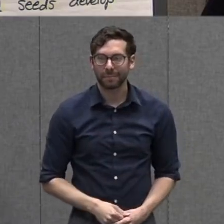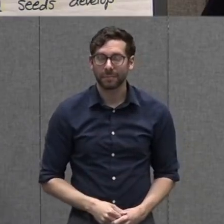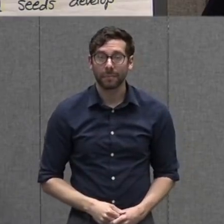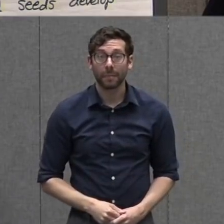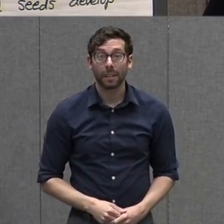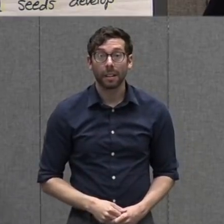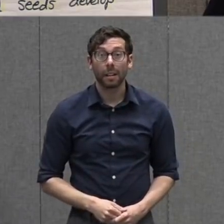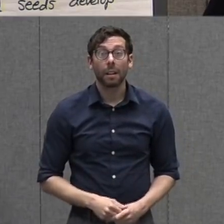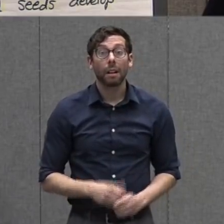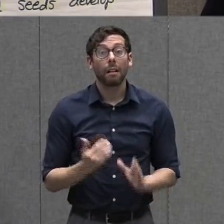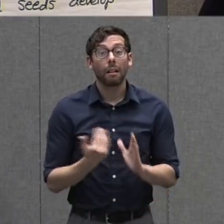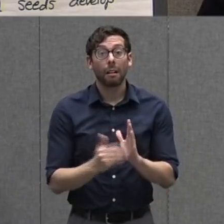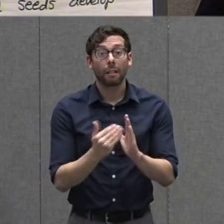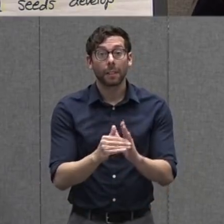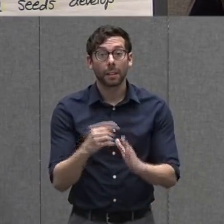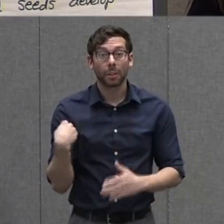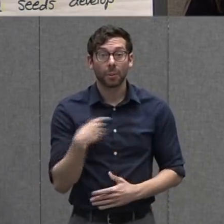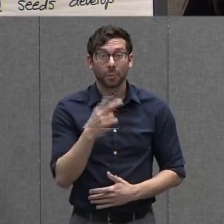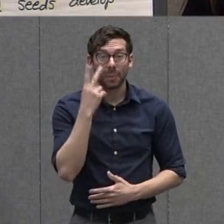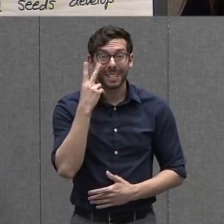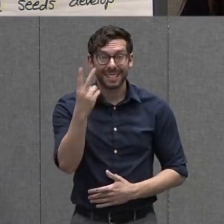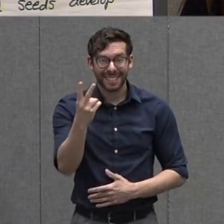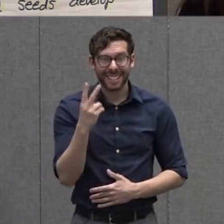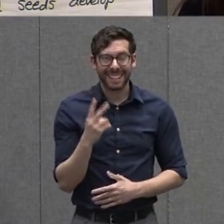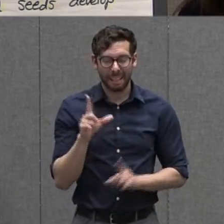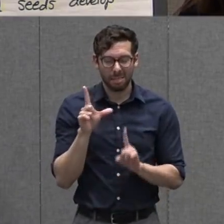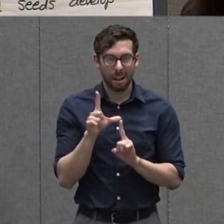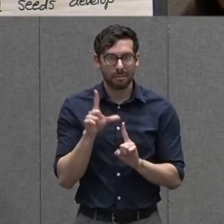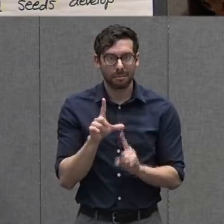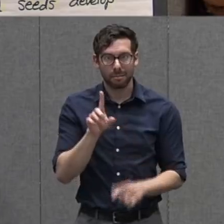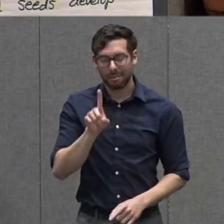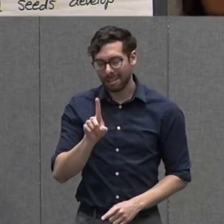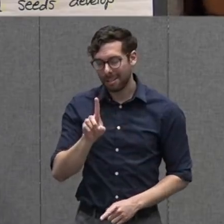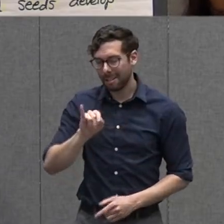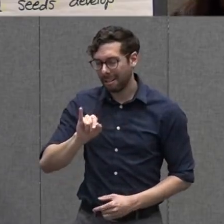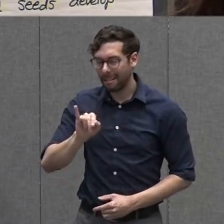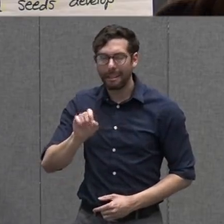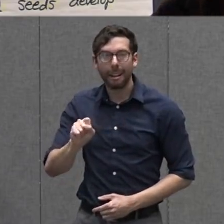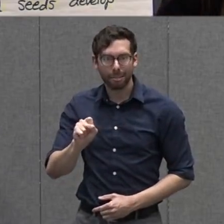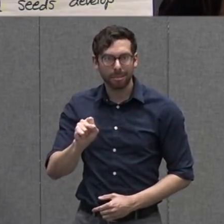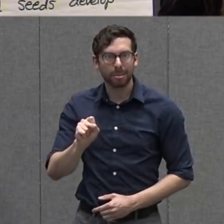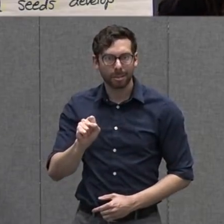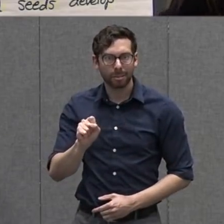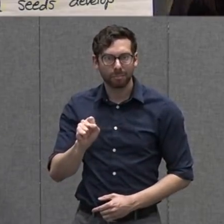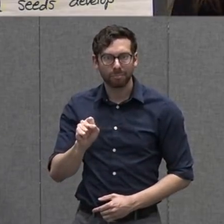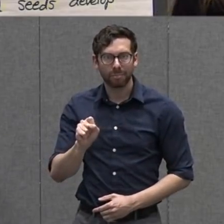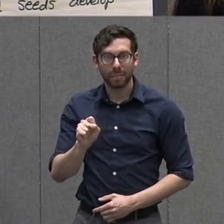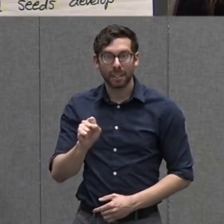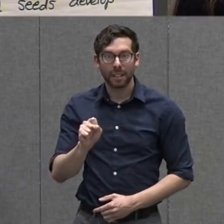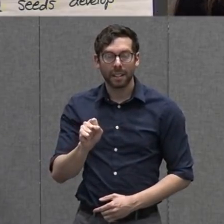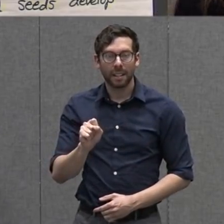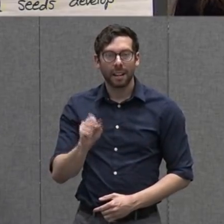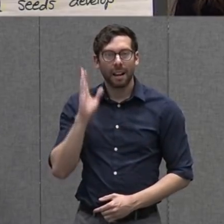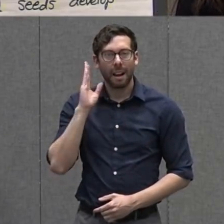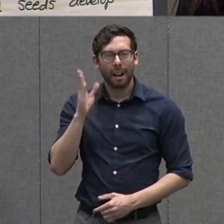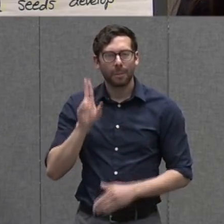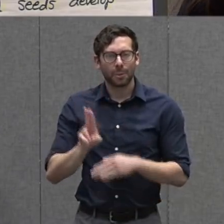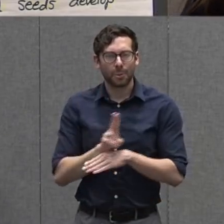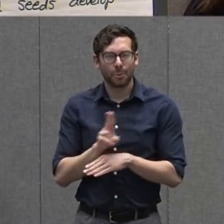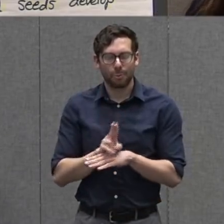D-I-S together and we knew how to say that part of the word. So I'm going to use my scissors and I'm gonna cut out dis.